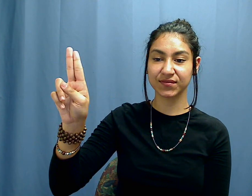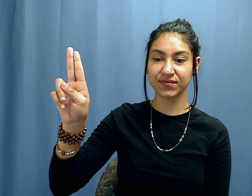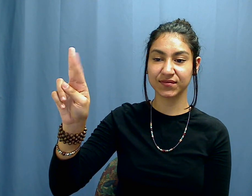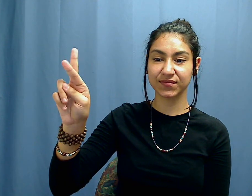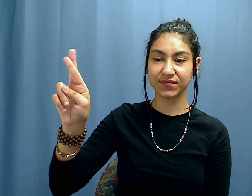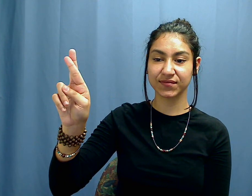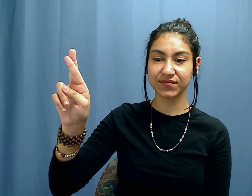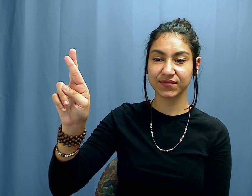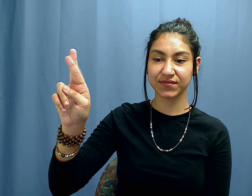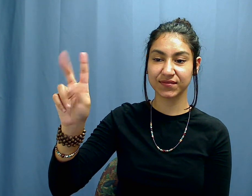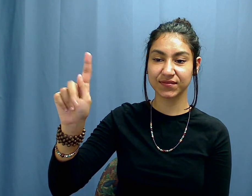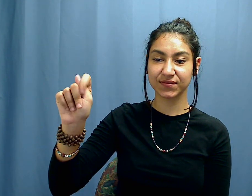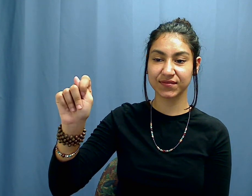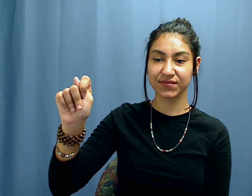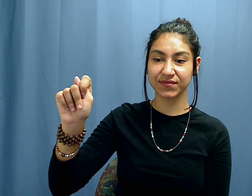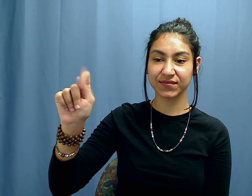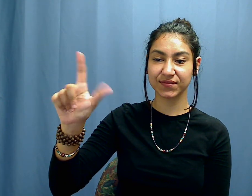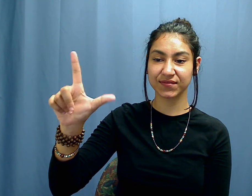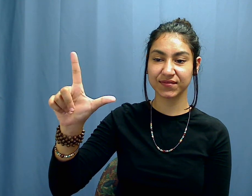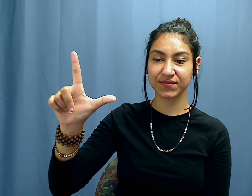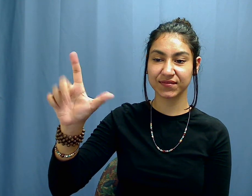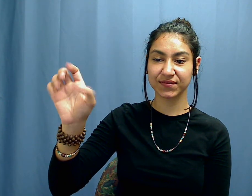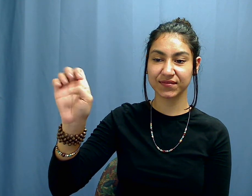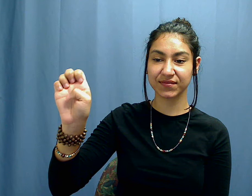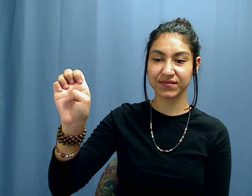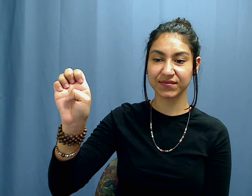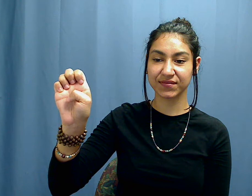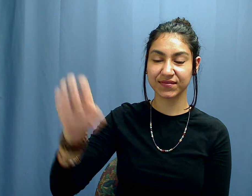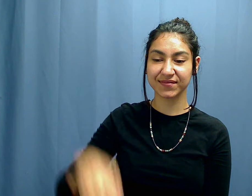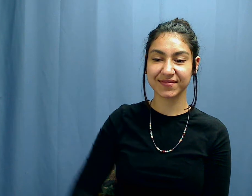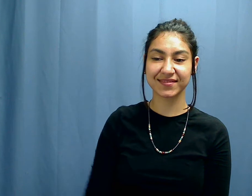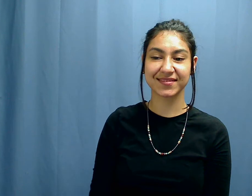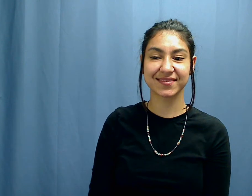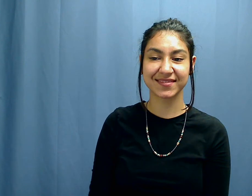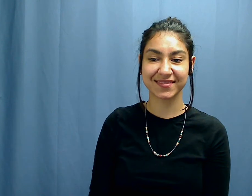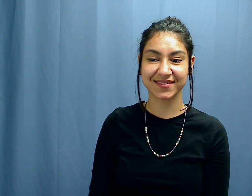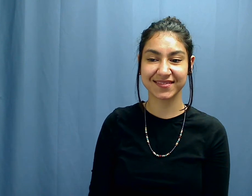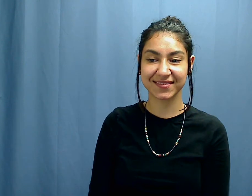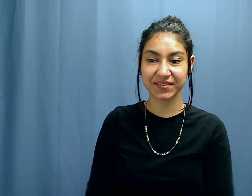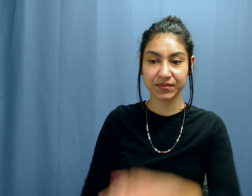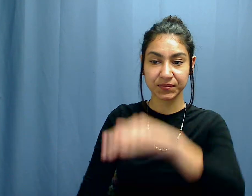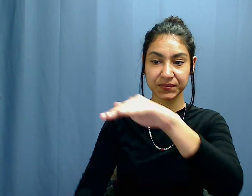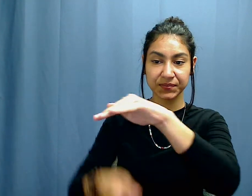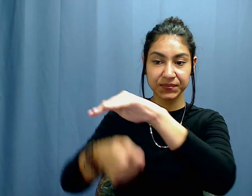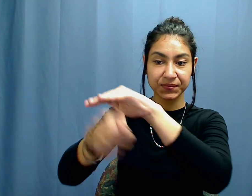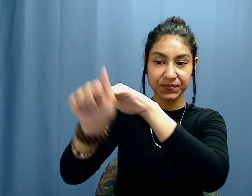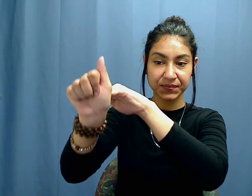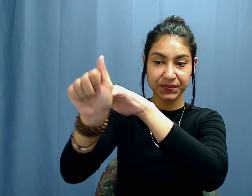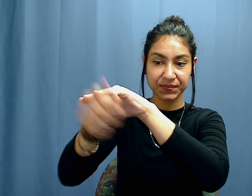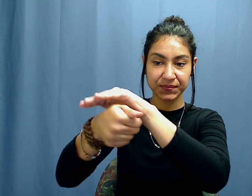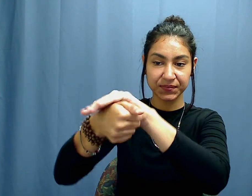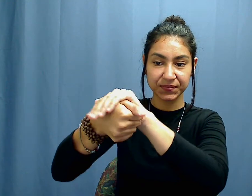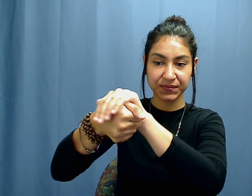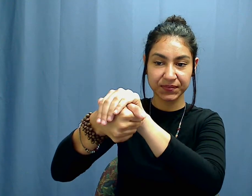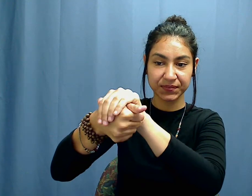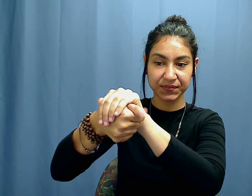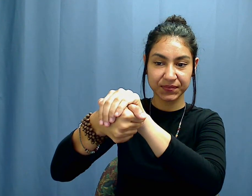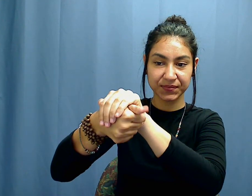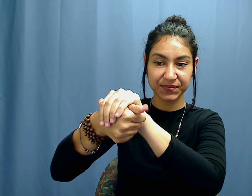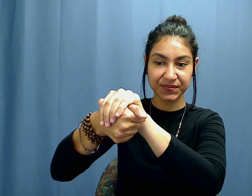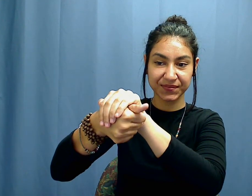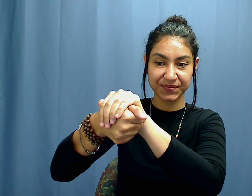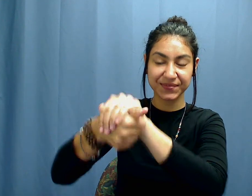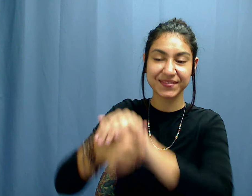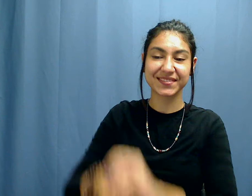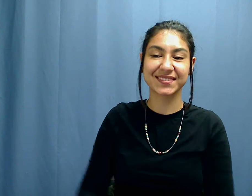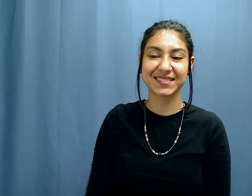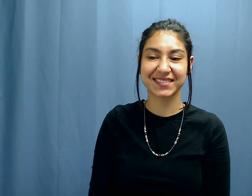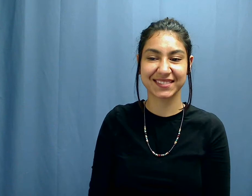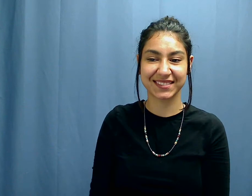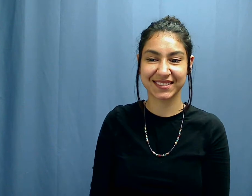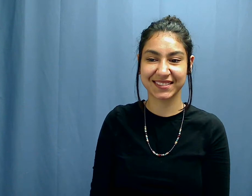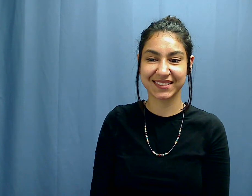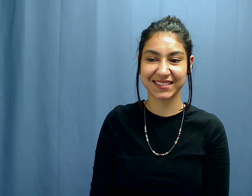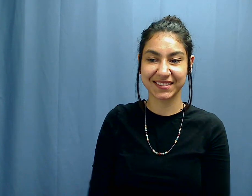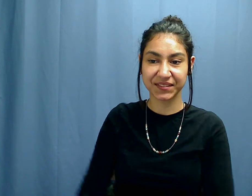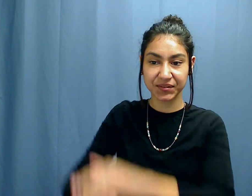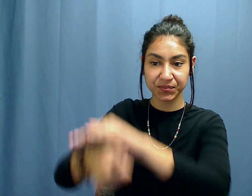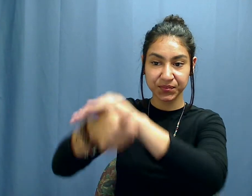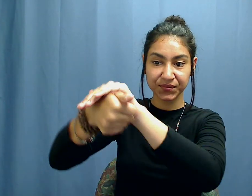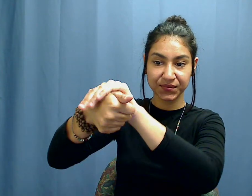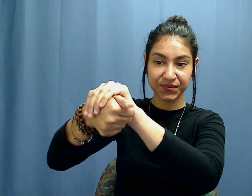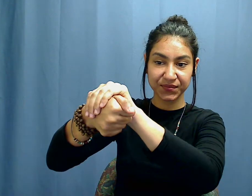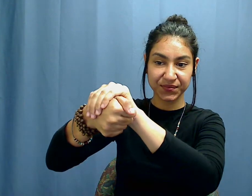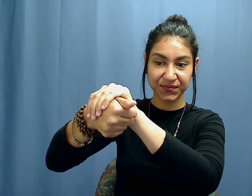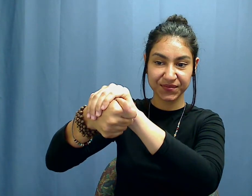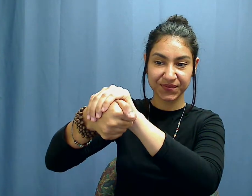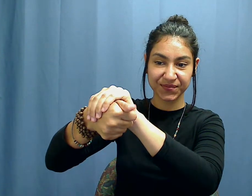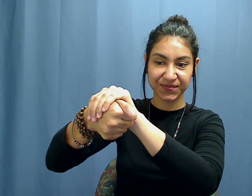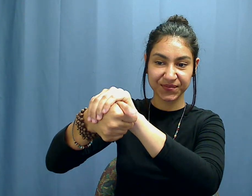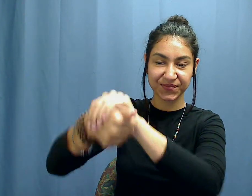Turtle